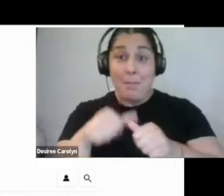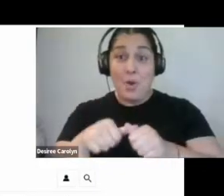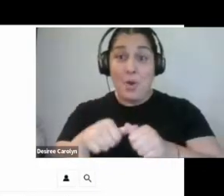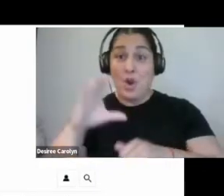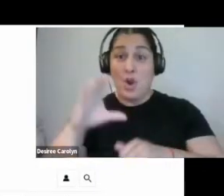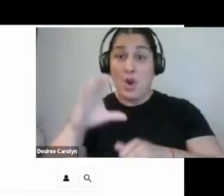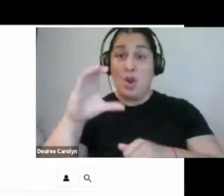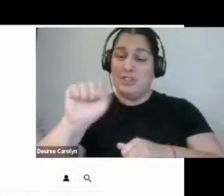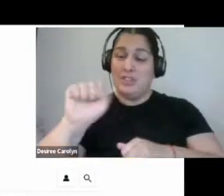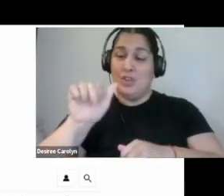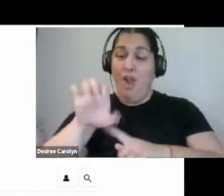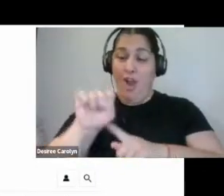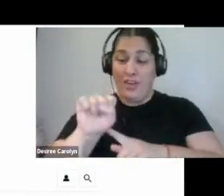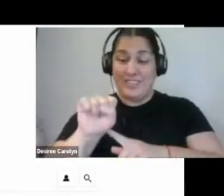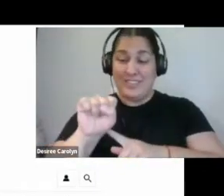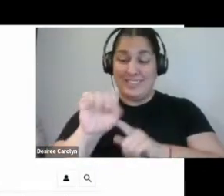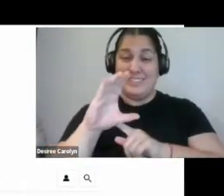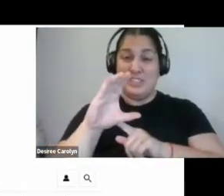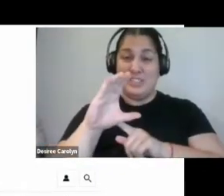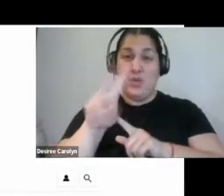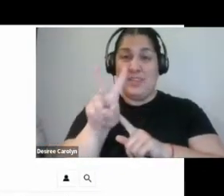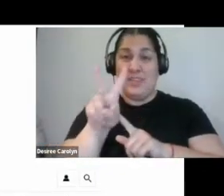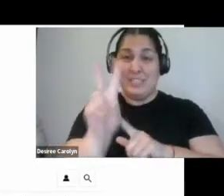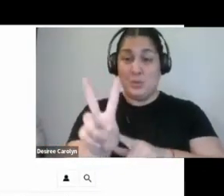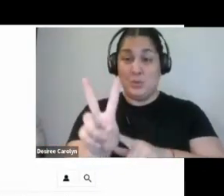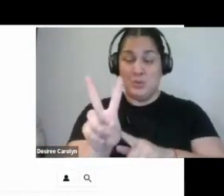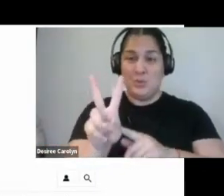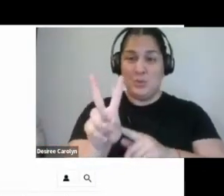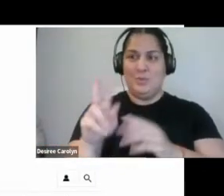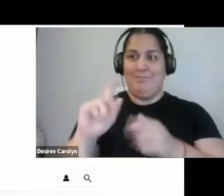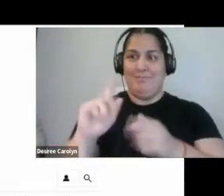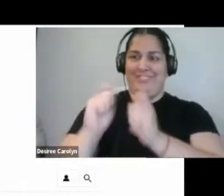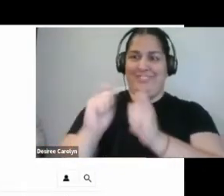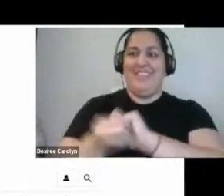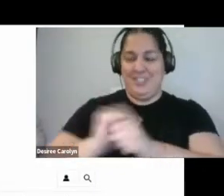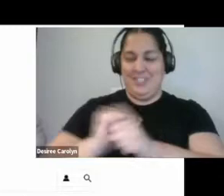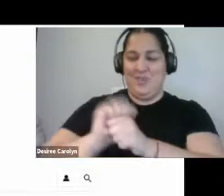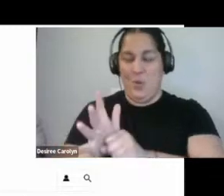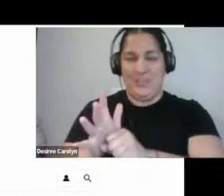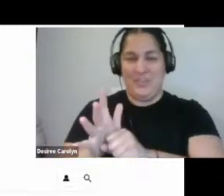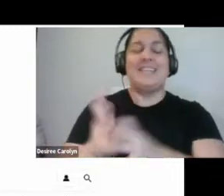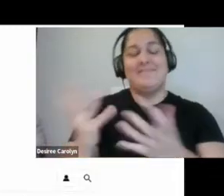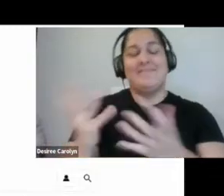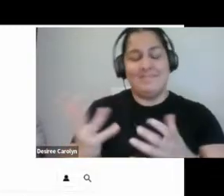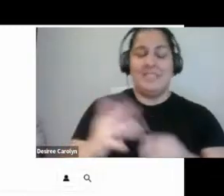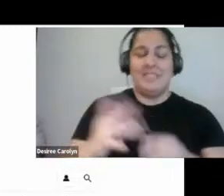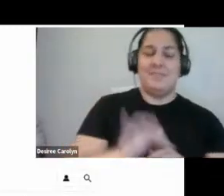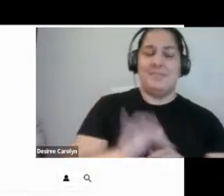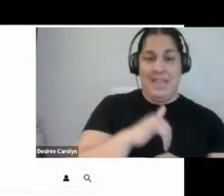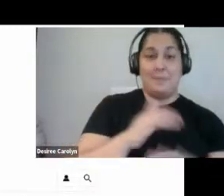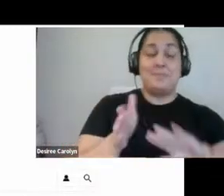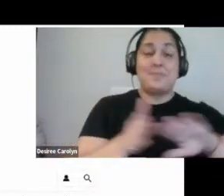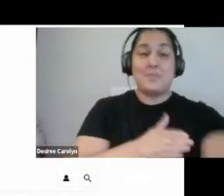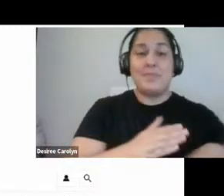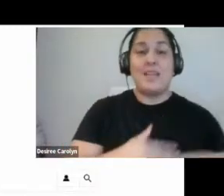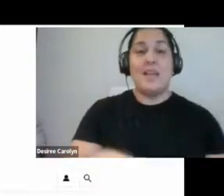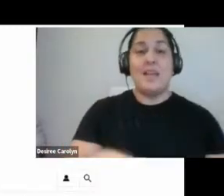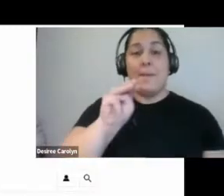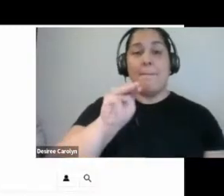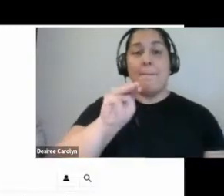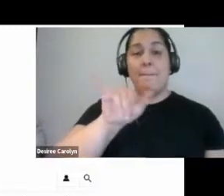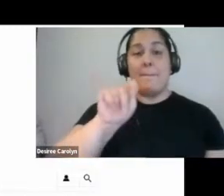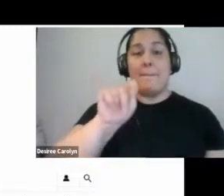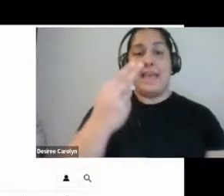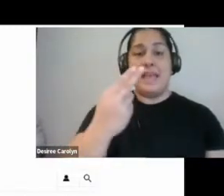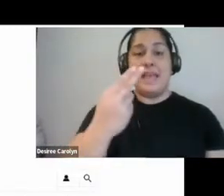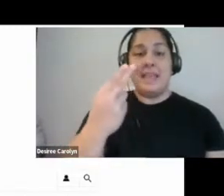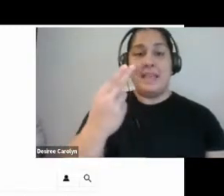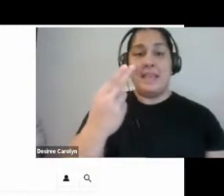now. So that's one. Myth two, you can get MPOX from a thrift store. So